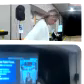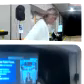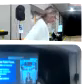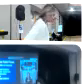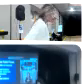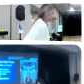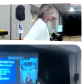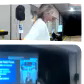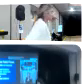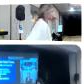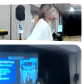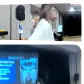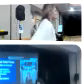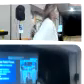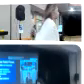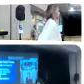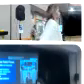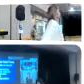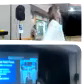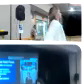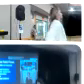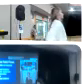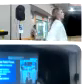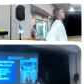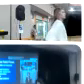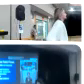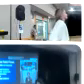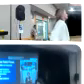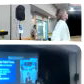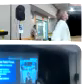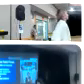prepared to work directly with them and developing that network of who are